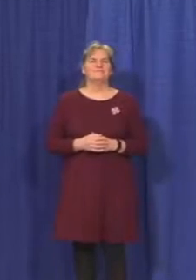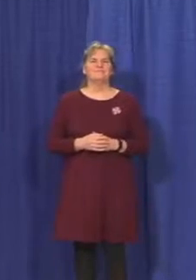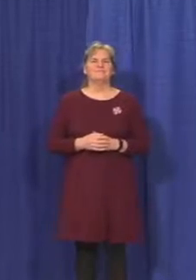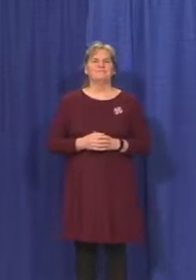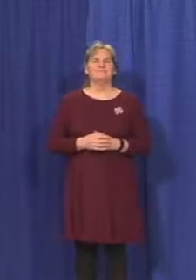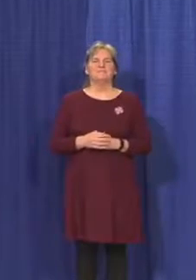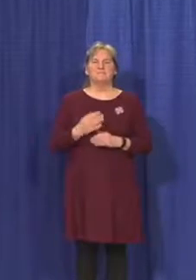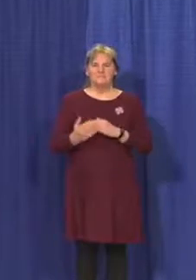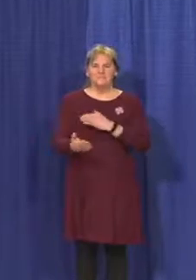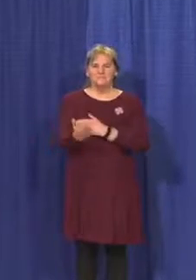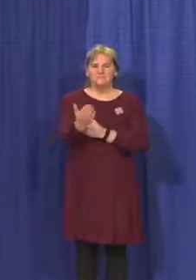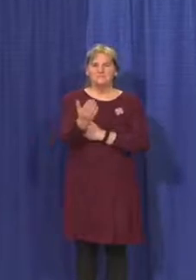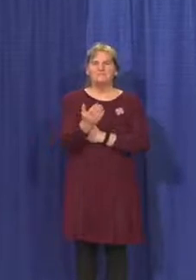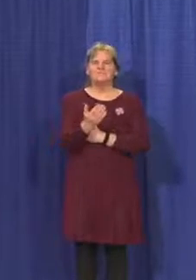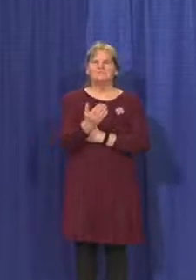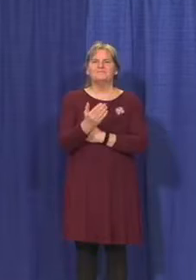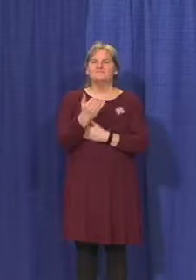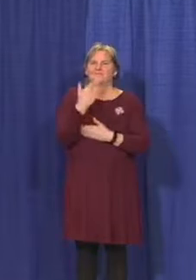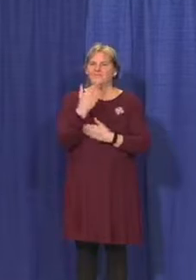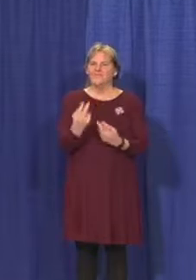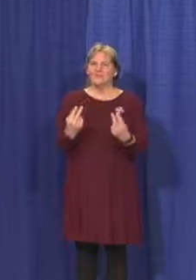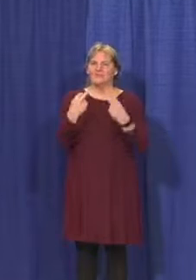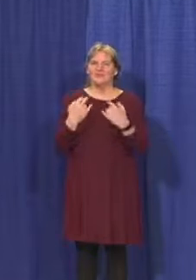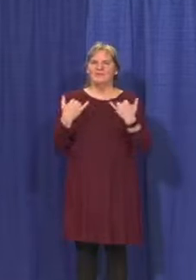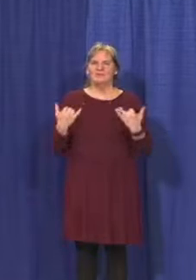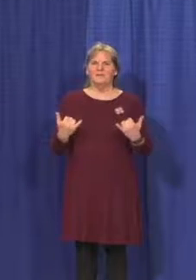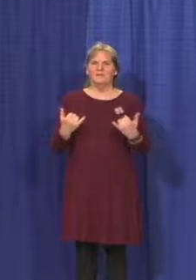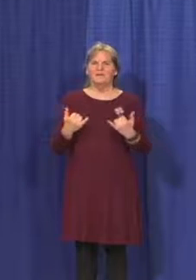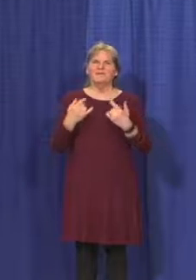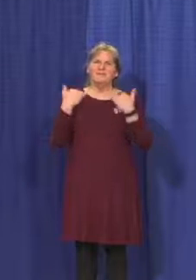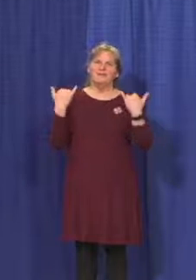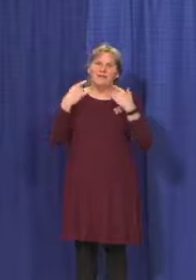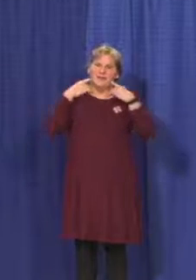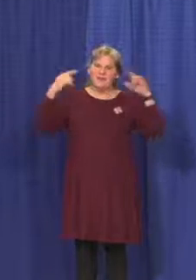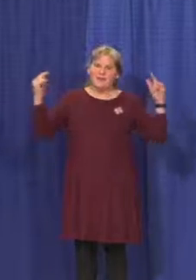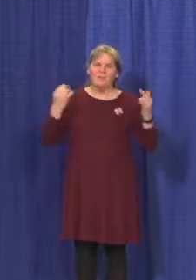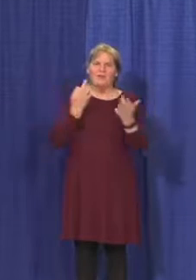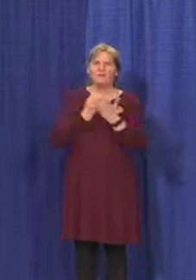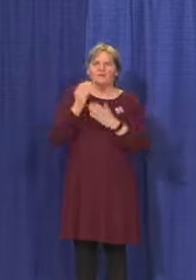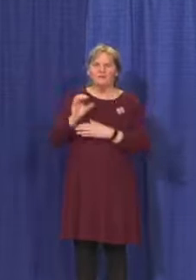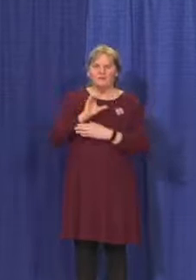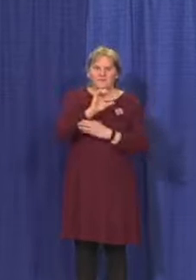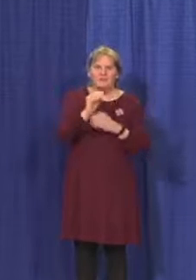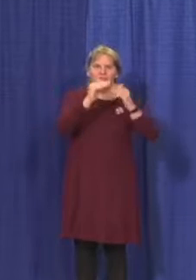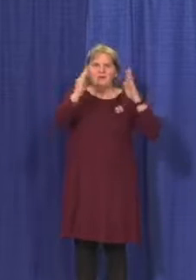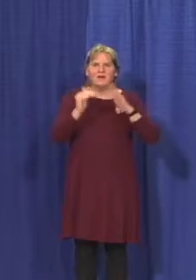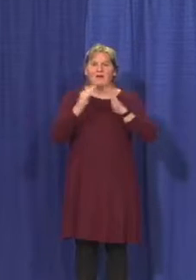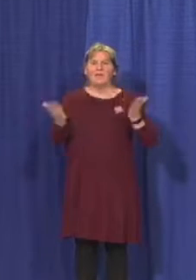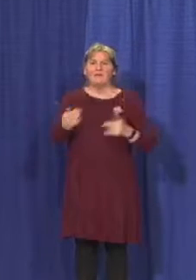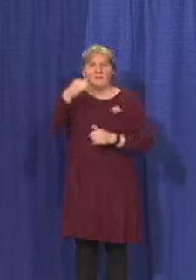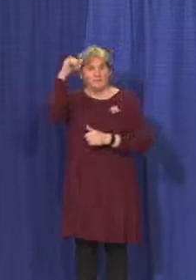Good morning. Thank you for joining us for today's announcement on funding for housing in the Yukon.